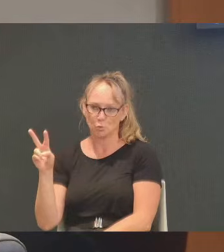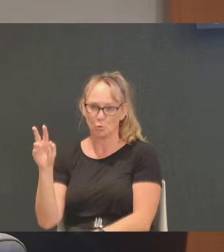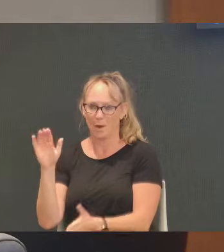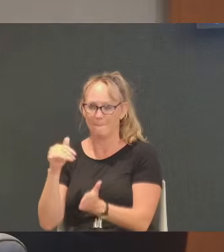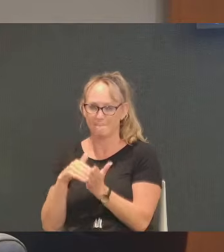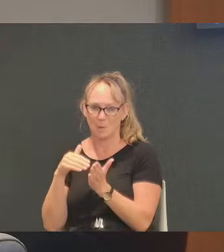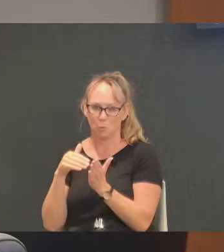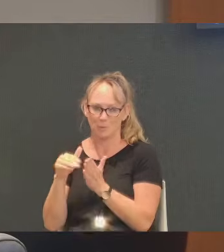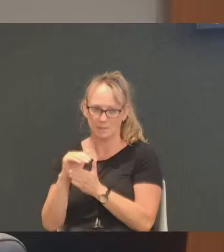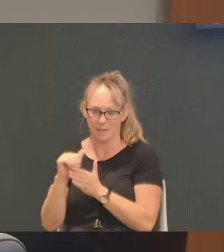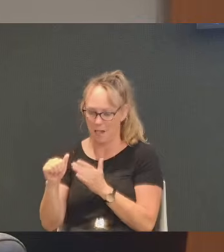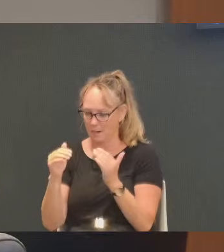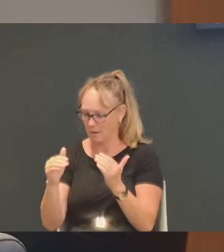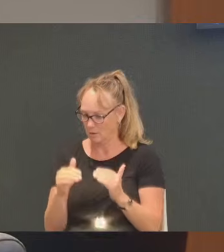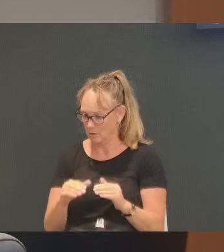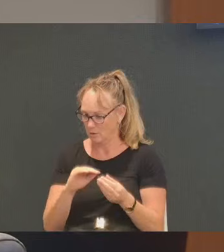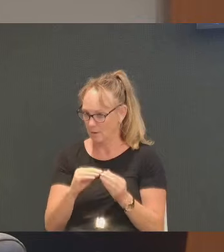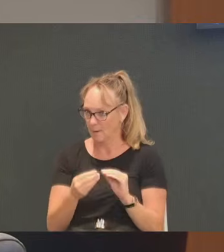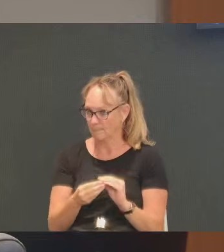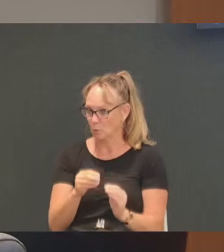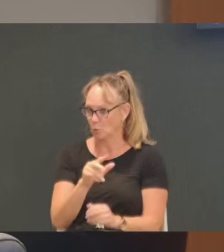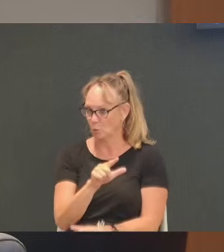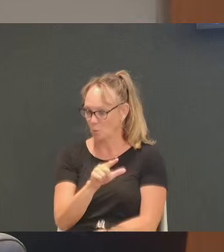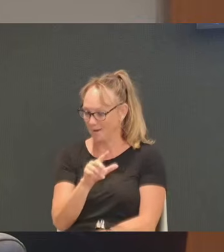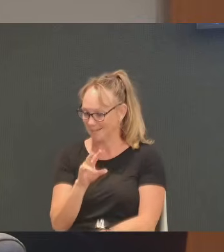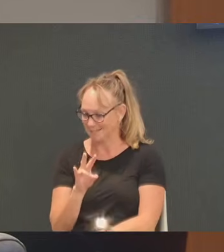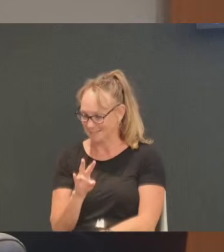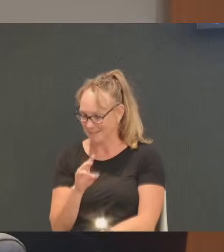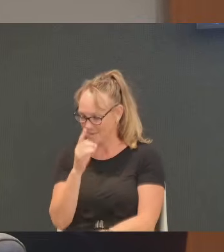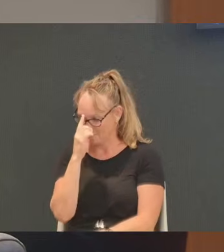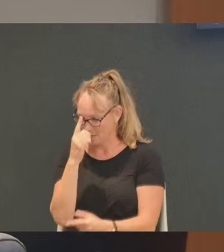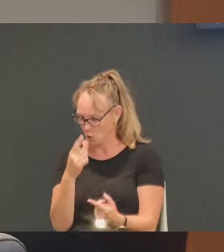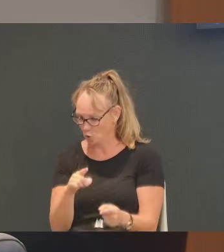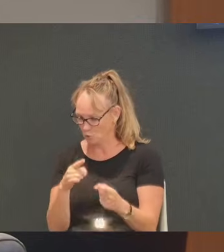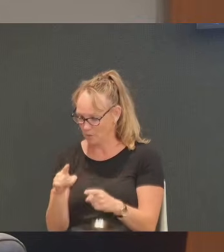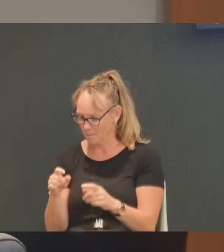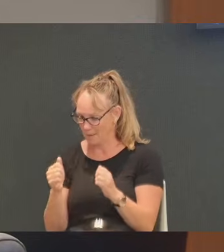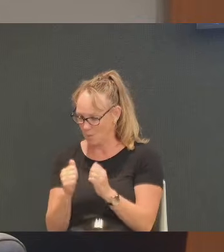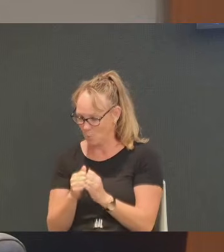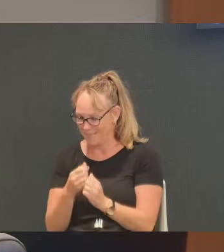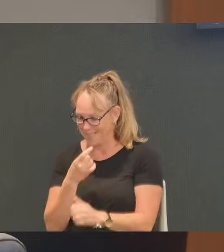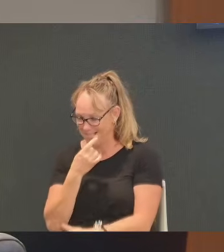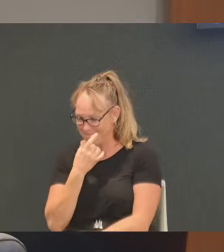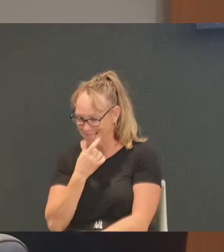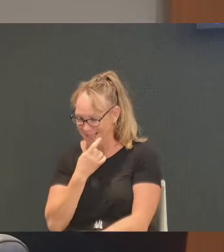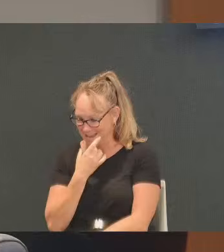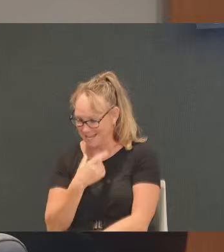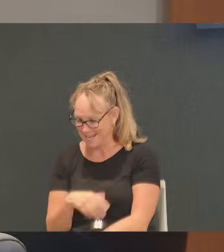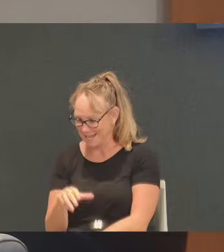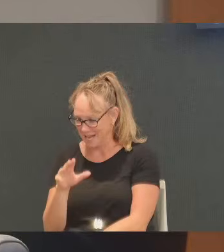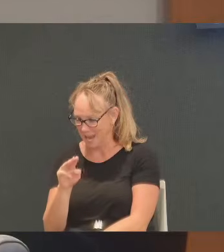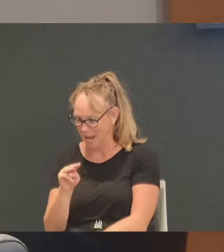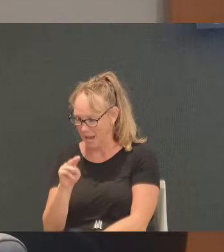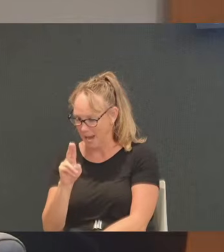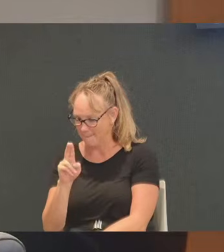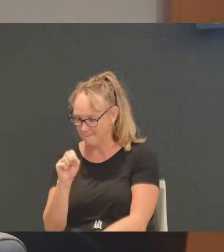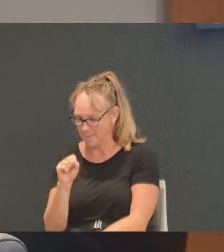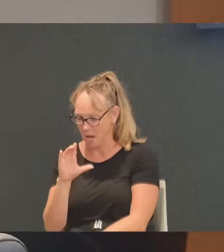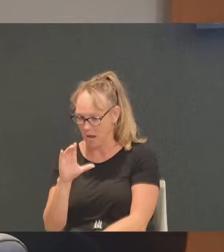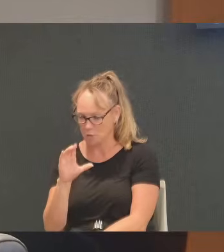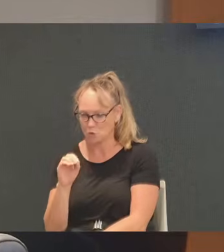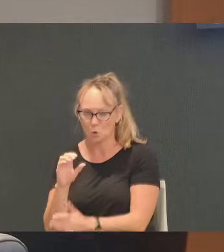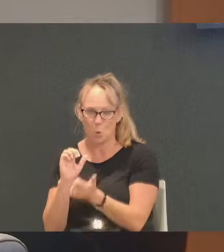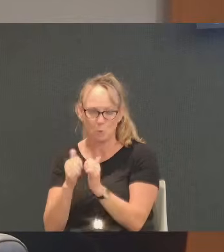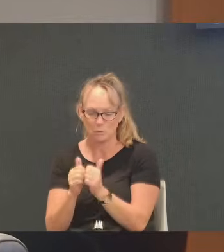27 is an agreement with Musco Sports Lighting for lighting system upgrades at Payor for $236,000.